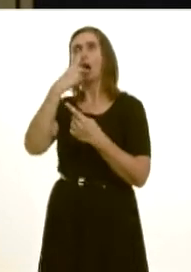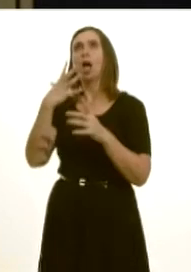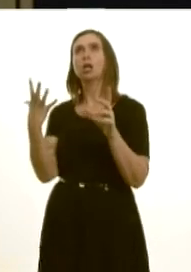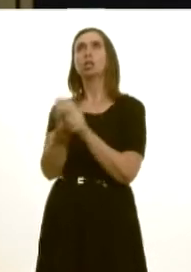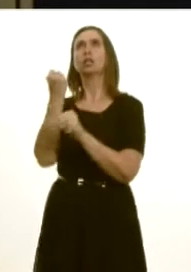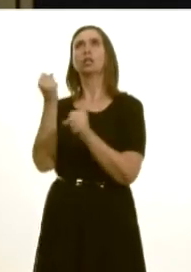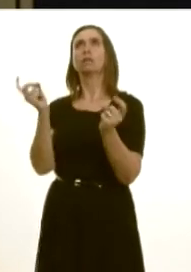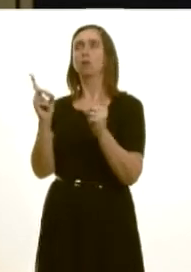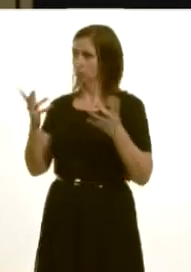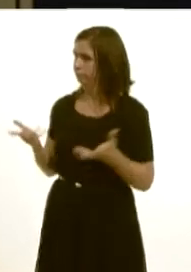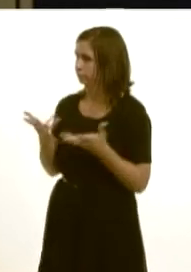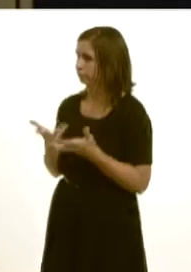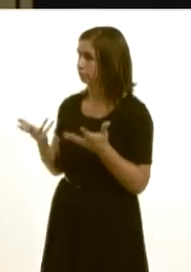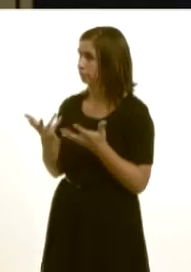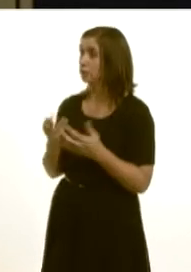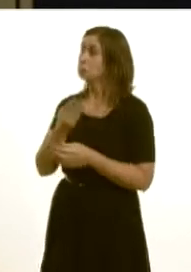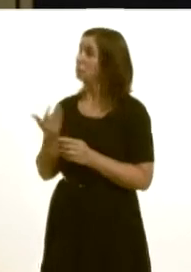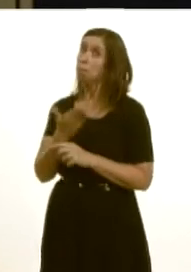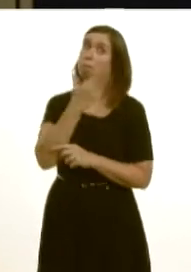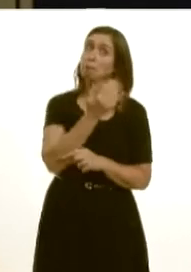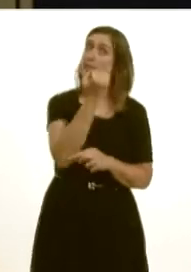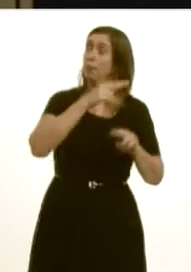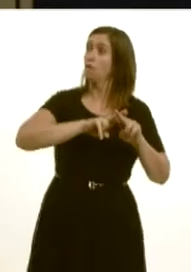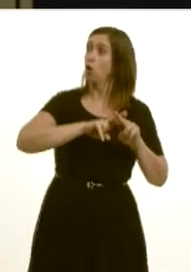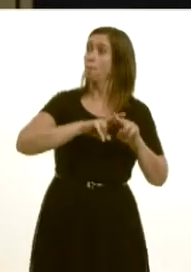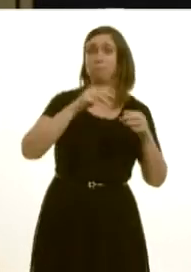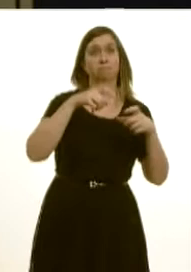benefit from attending a sixth form, traditionally within a school environment, while others